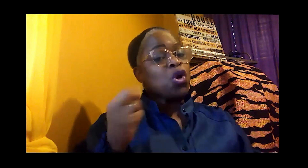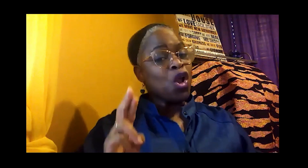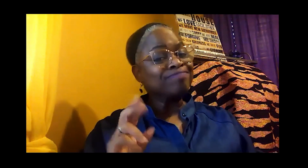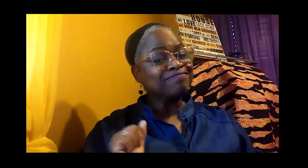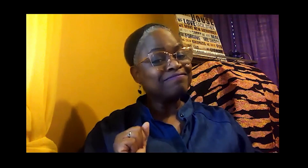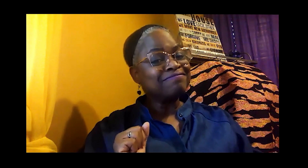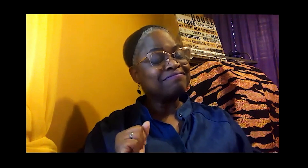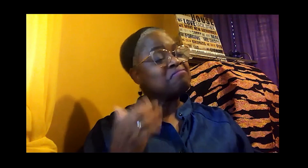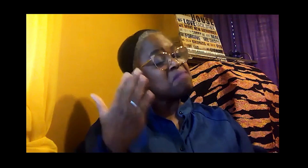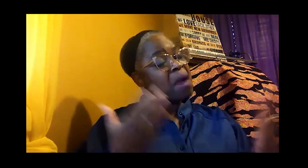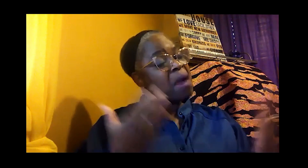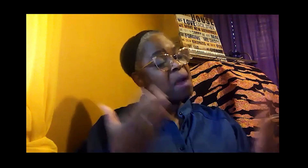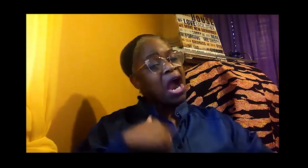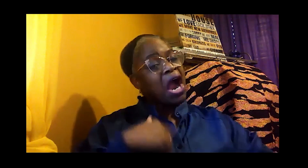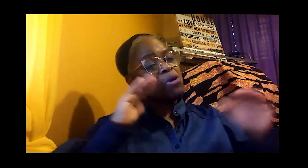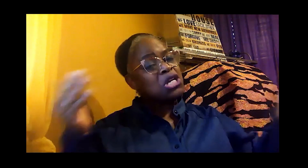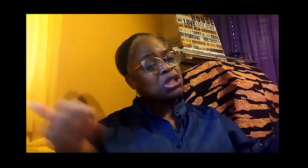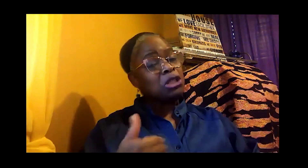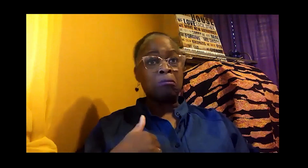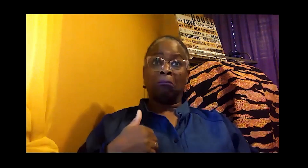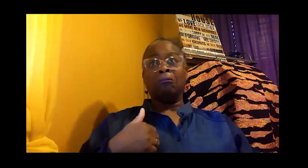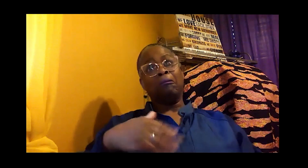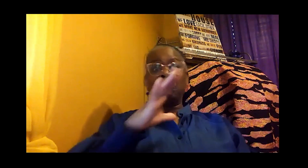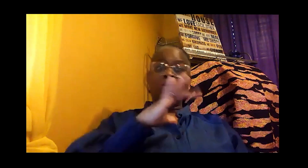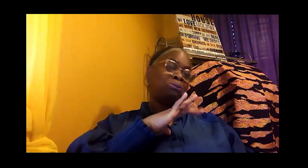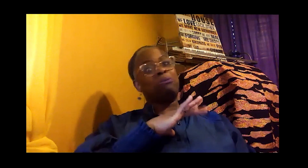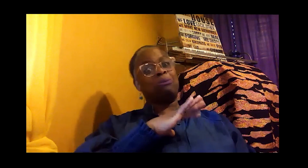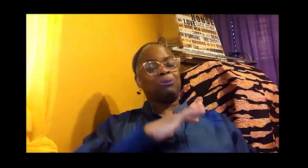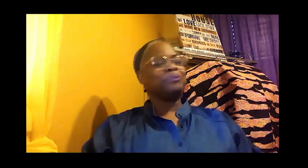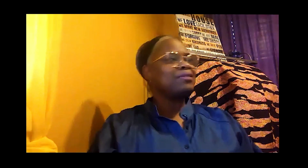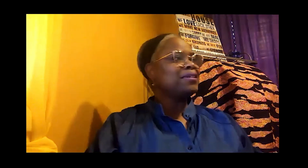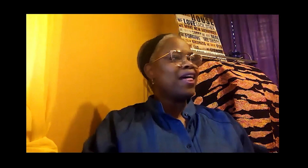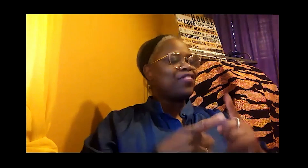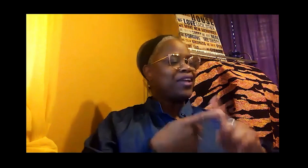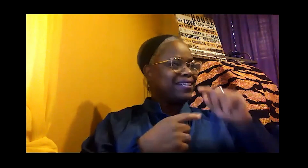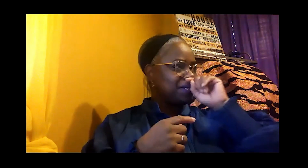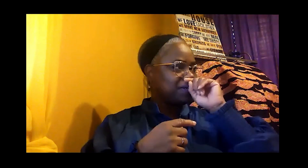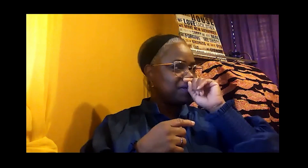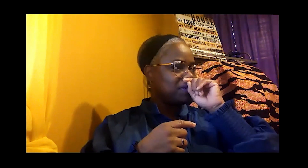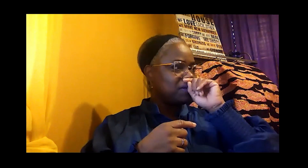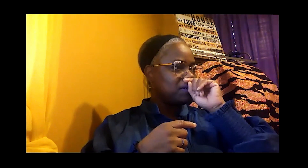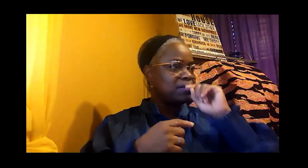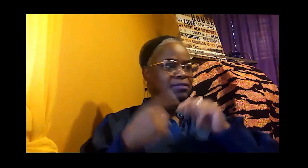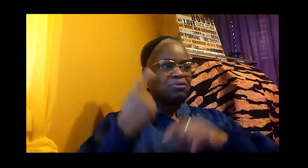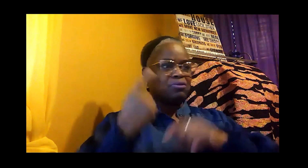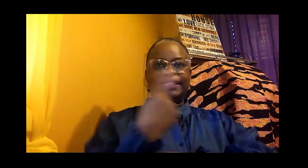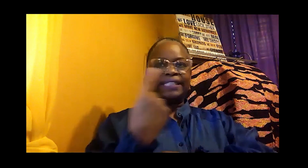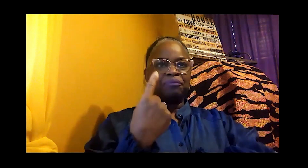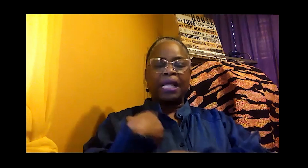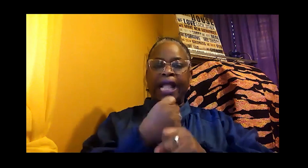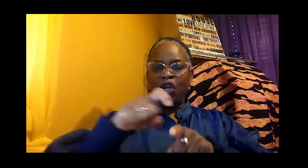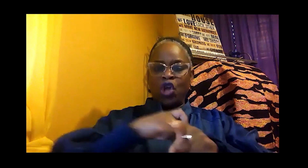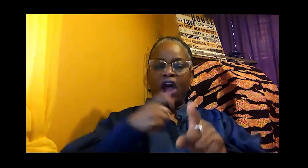personally. He also stated one day possibly he could introduce me to her. I was elated. On one